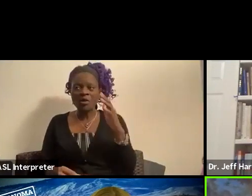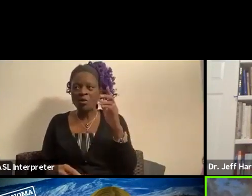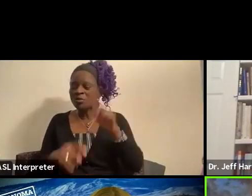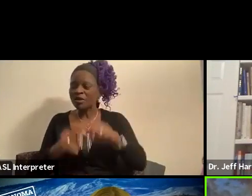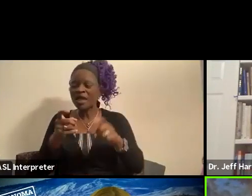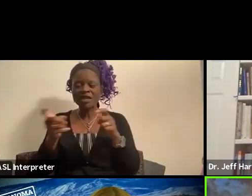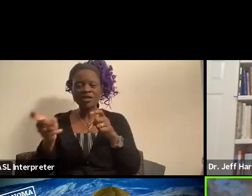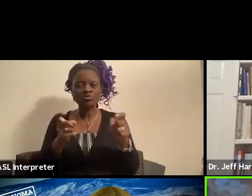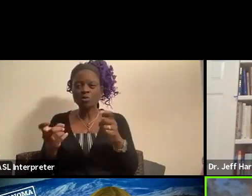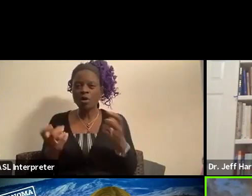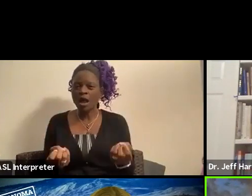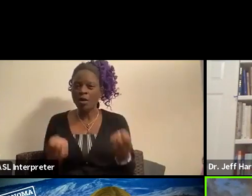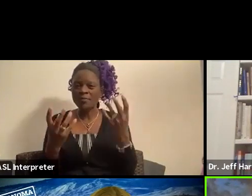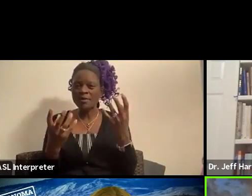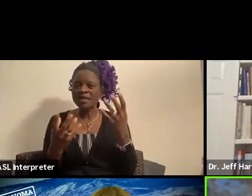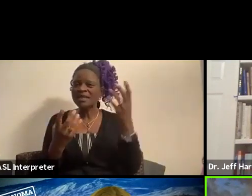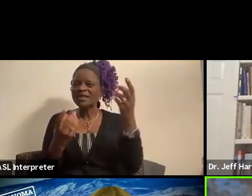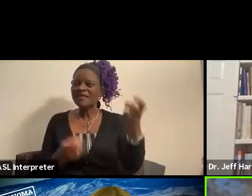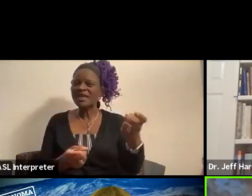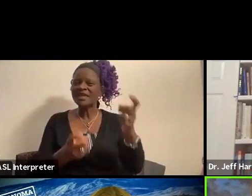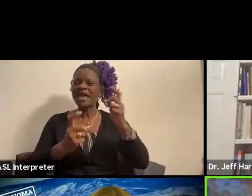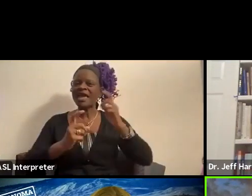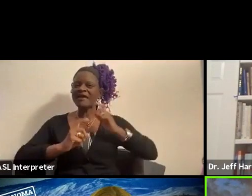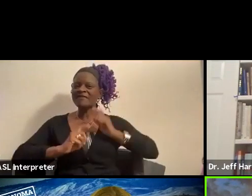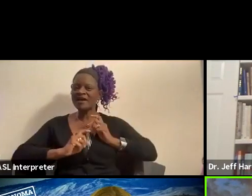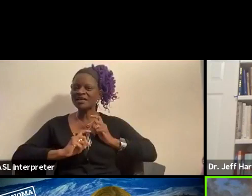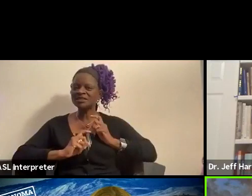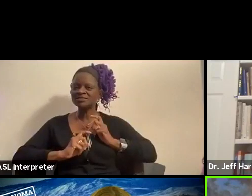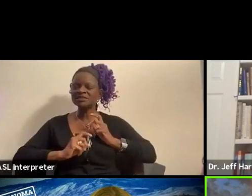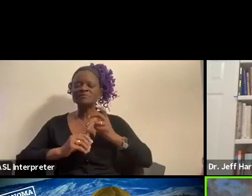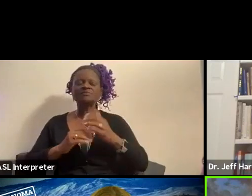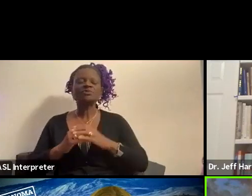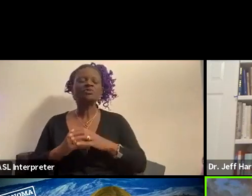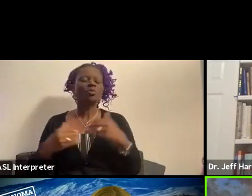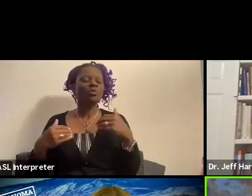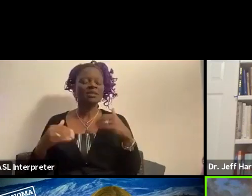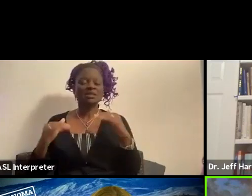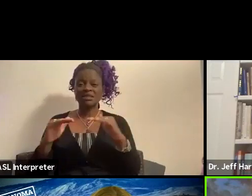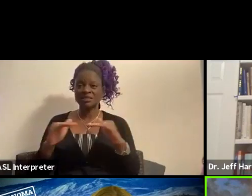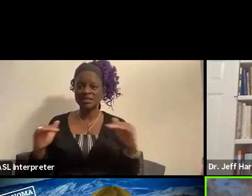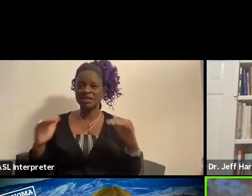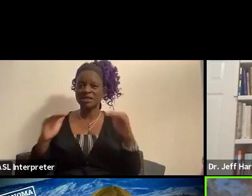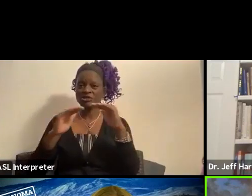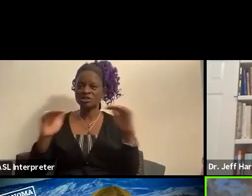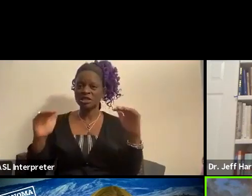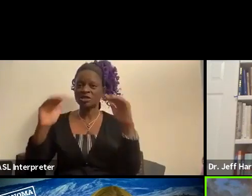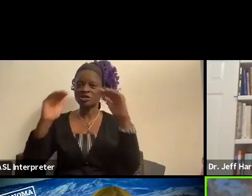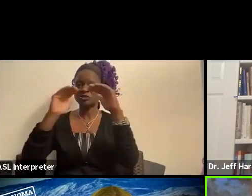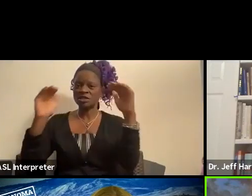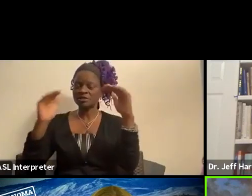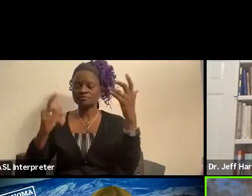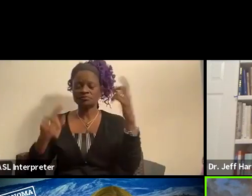then move on from one tier to another, one phase in years another. Then we may still be in a position